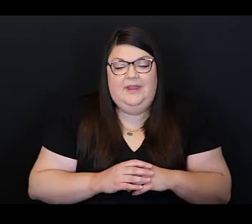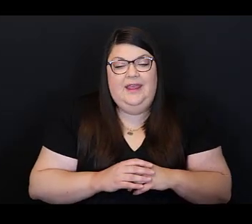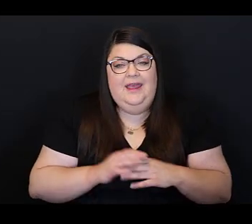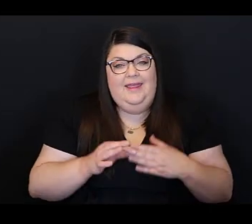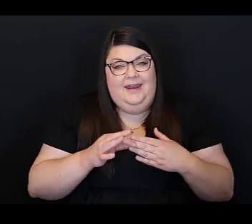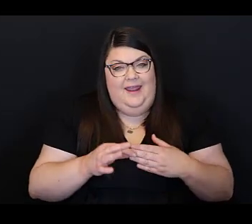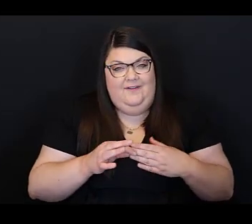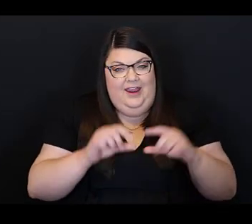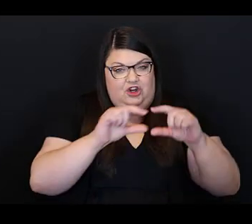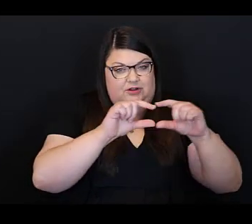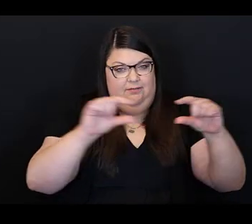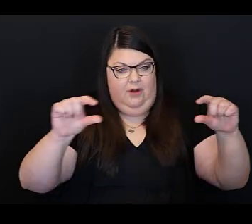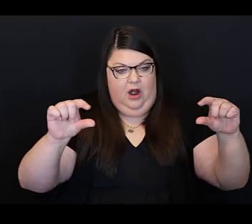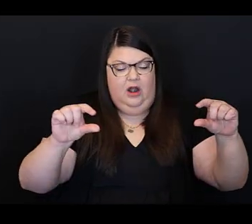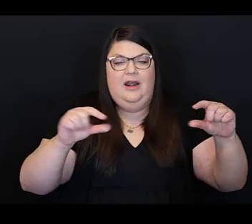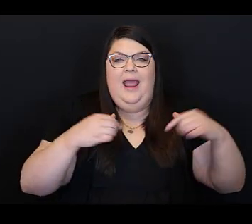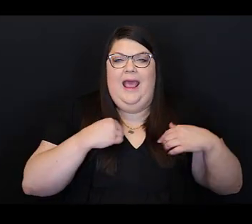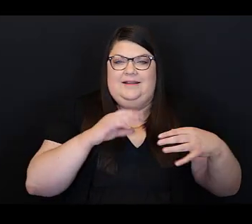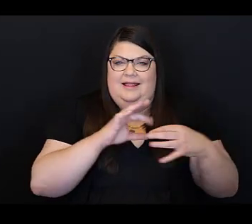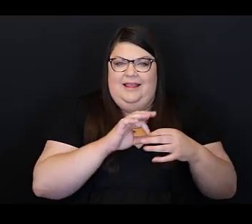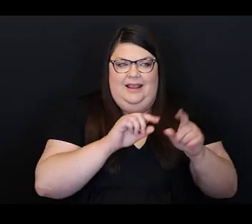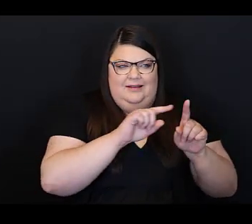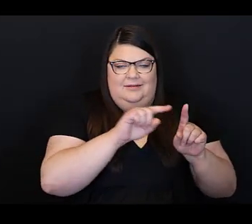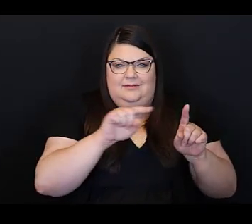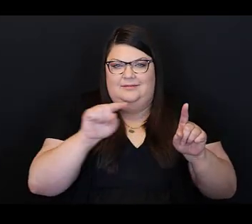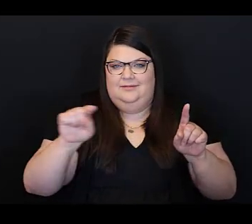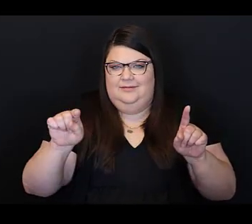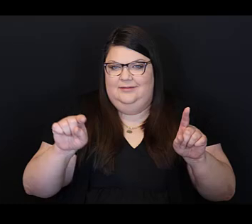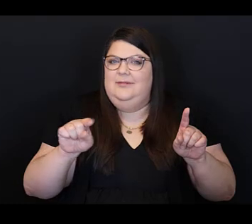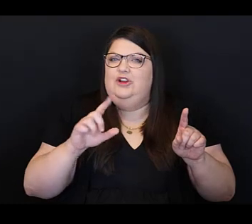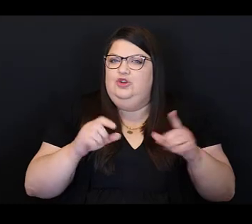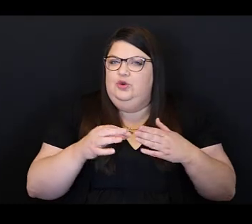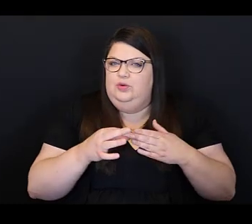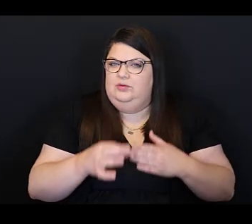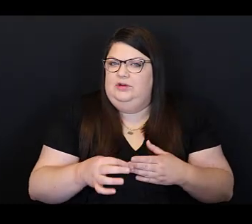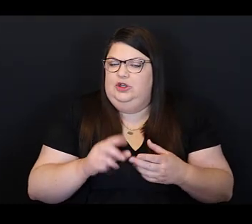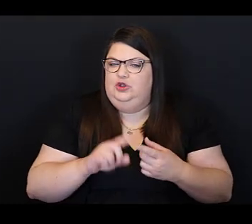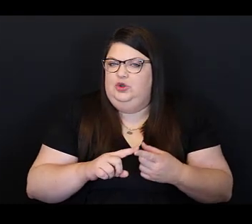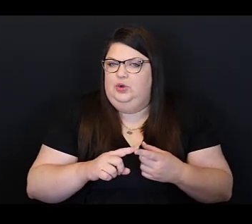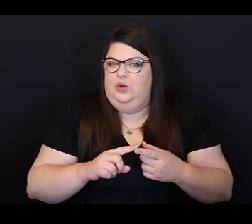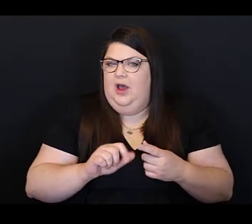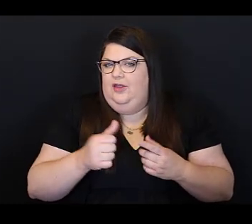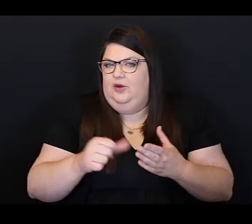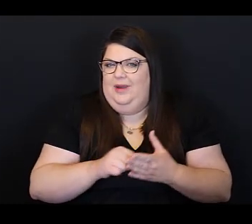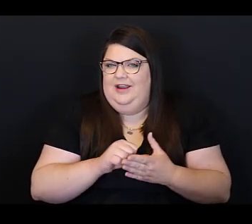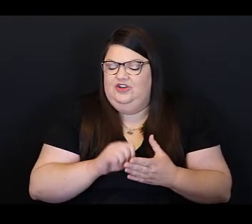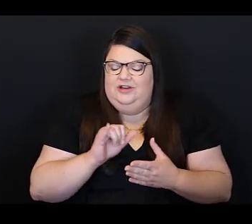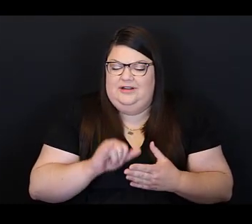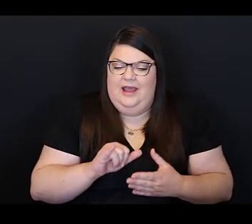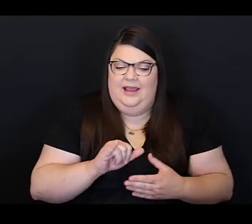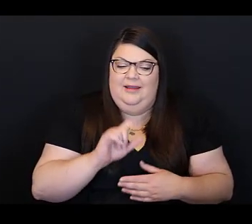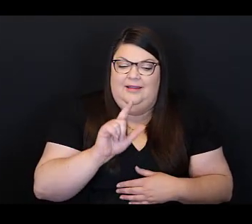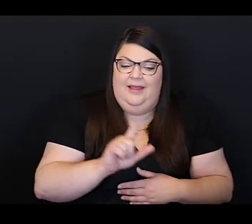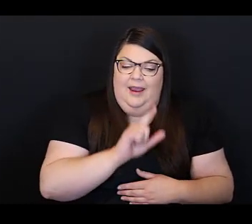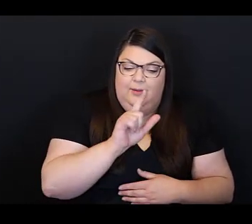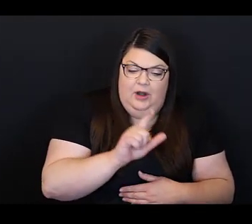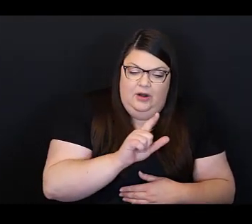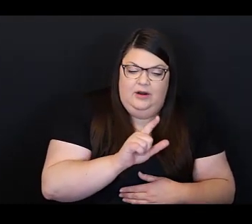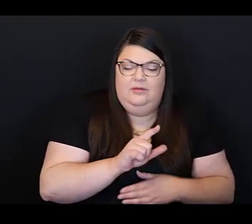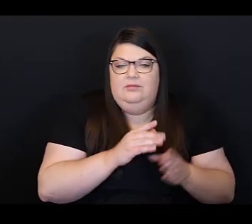on the home page contains links to direct you to specific NCRTM pages such as: the NCRTM Library,